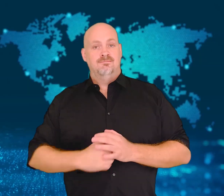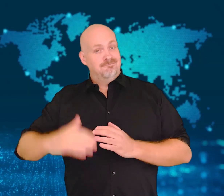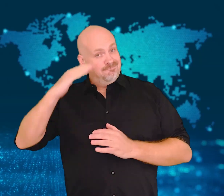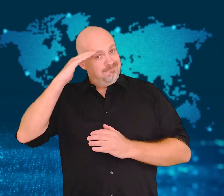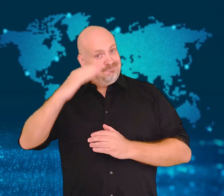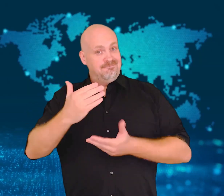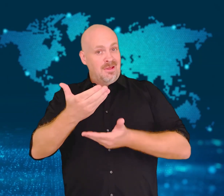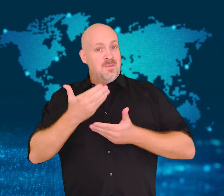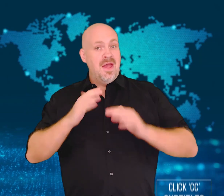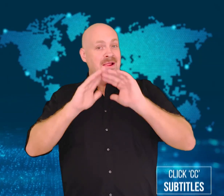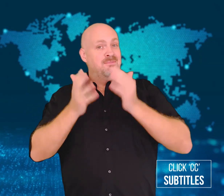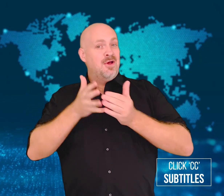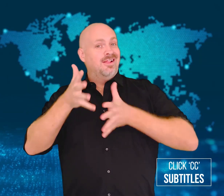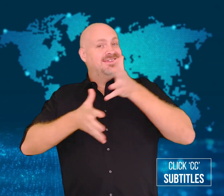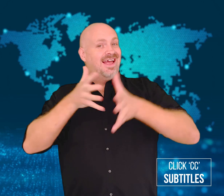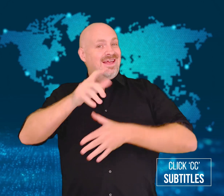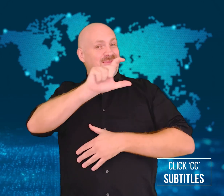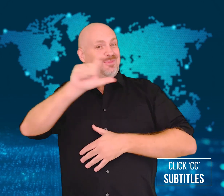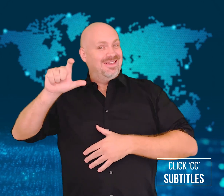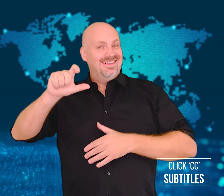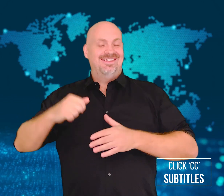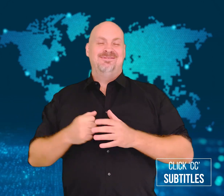Welcome to WorldSign Week!